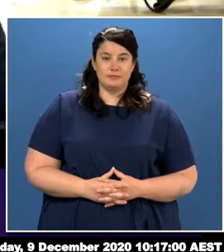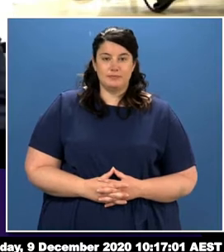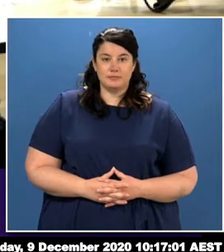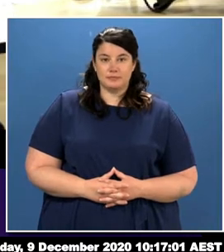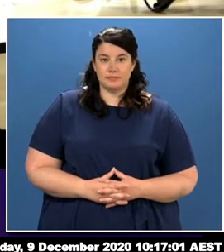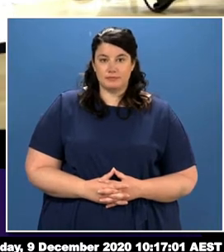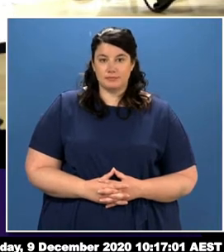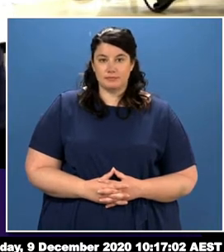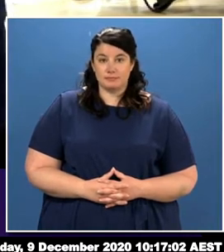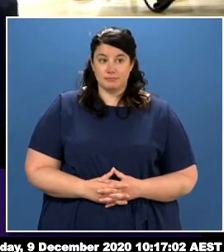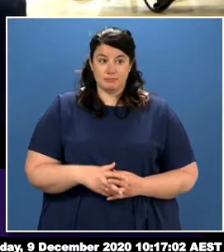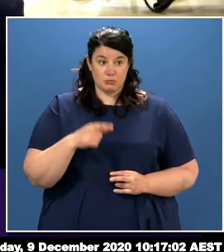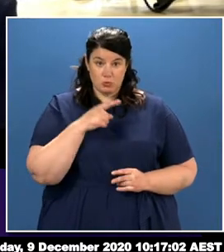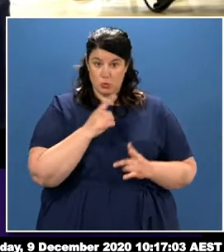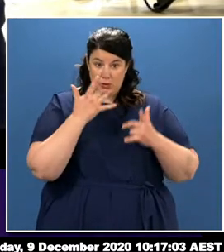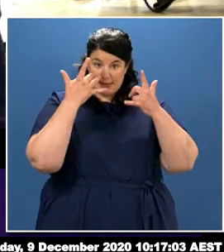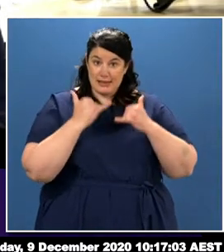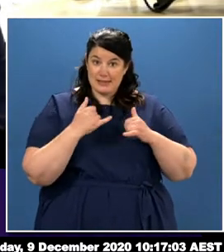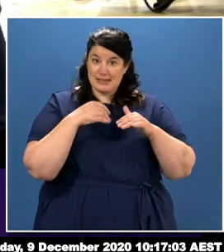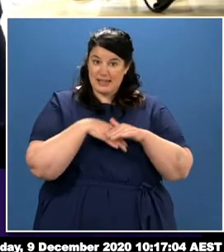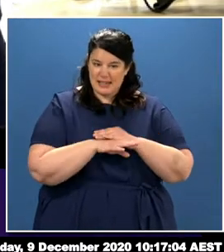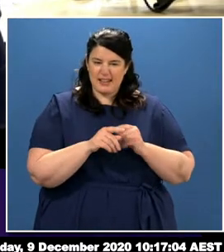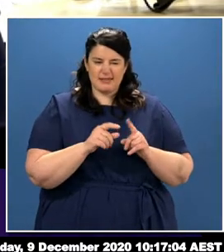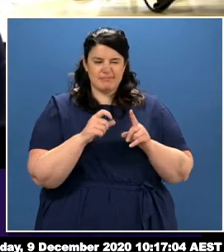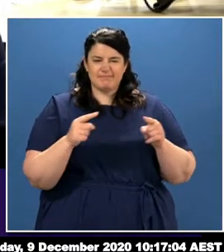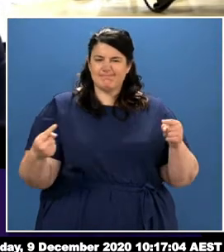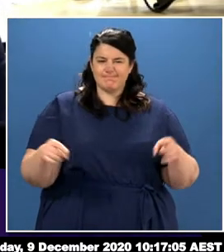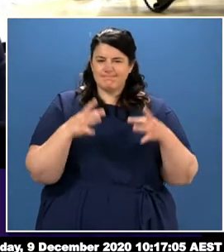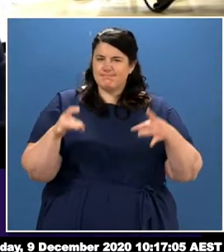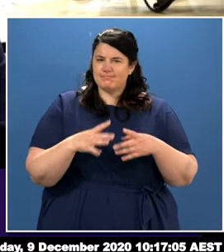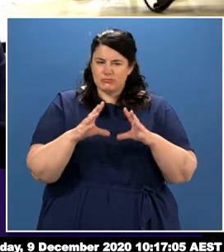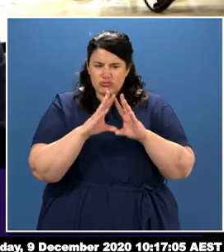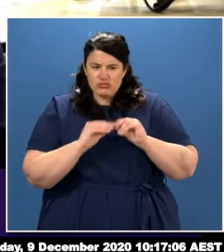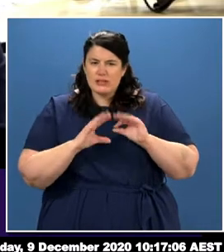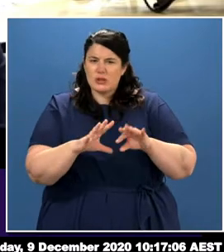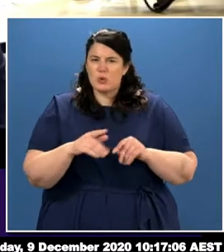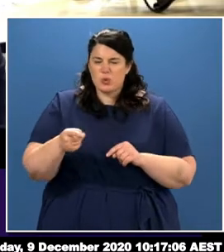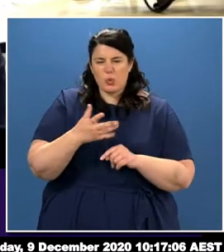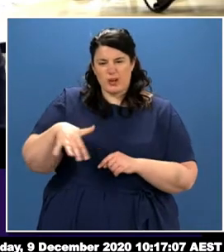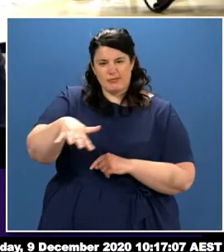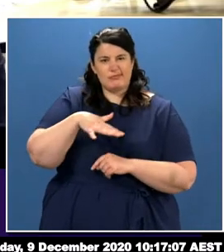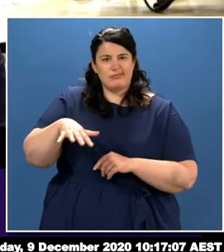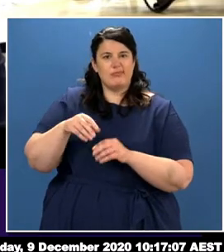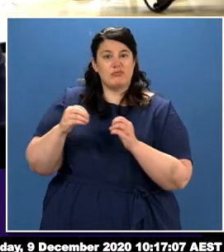Mr Collins, you are a solicitor in the Dispute Resolution group at King & Wood Mallesons here in Brisbane? That's correct.